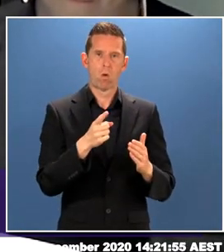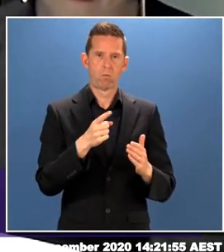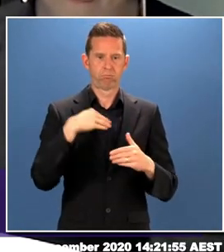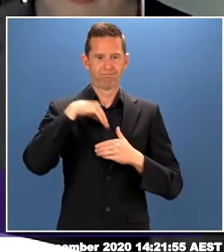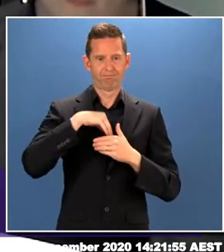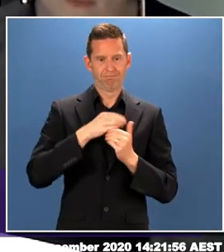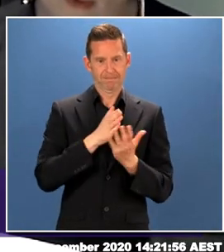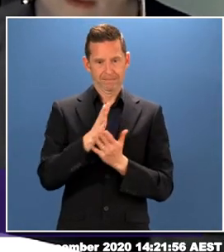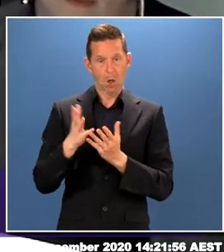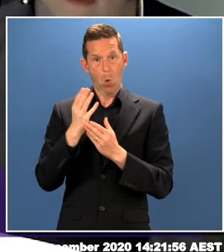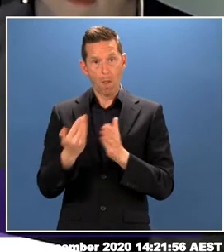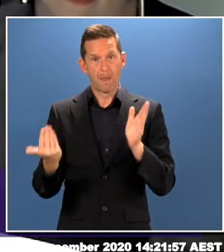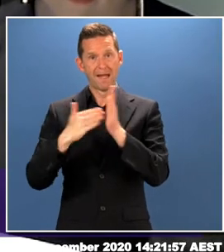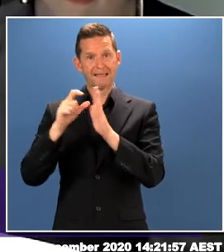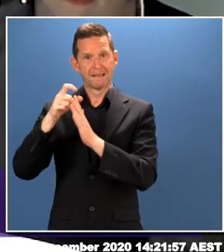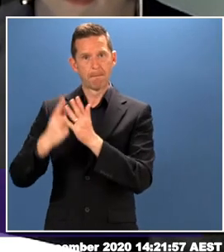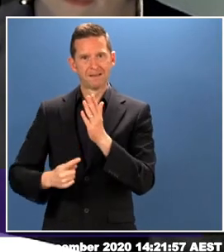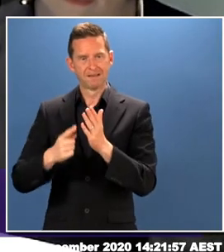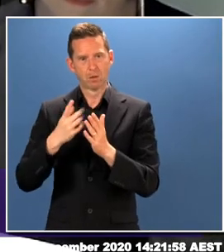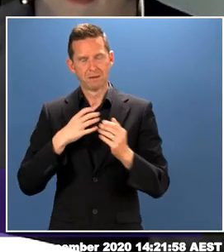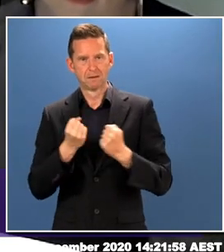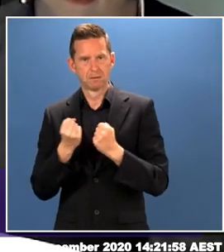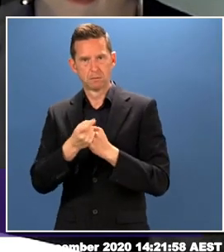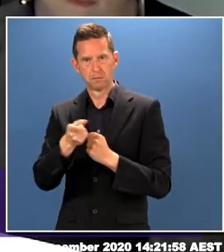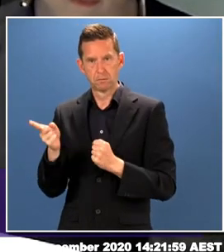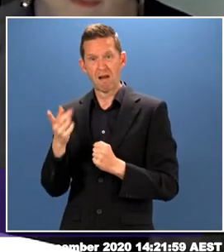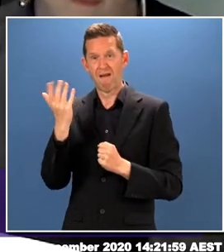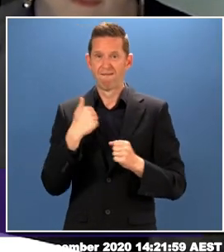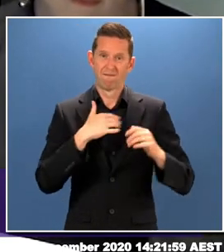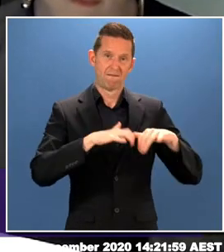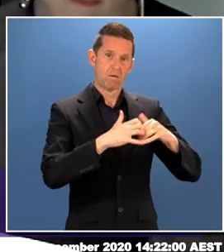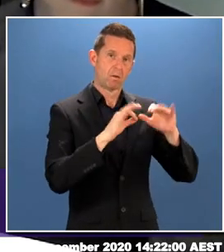There was a co-design team that was established to ensure that all of the